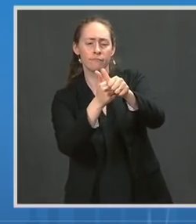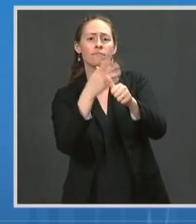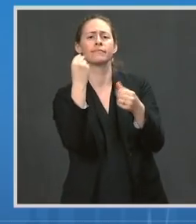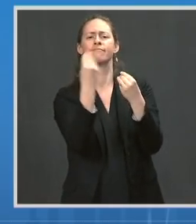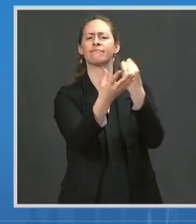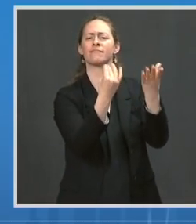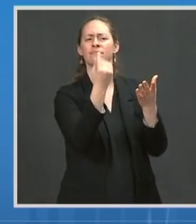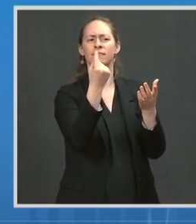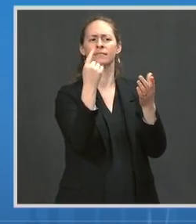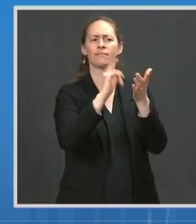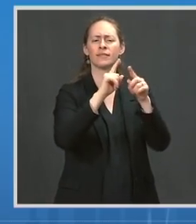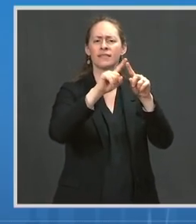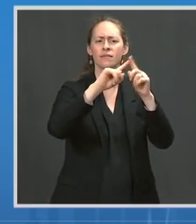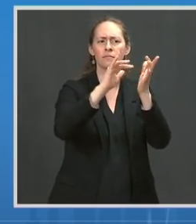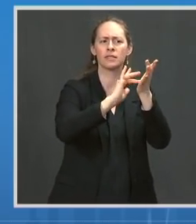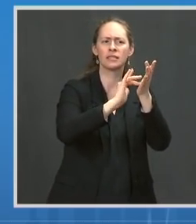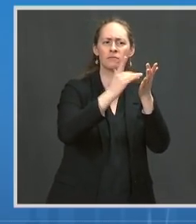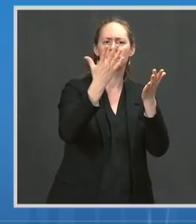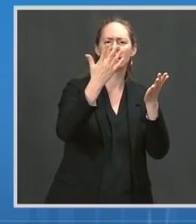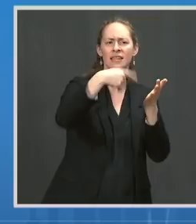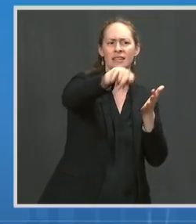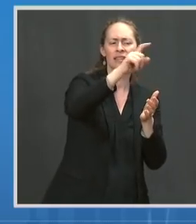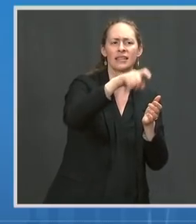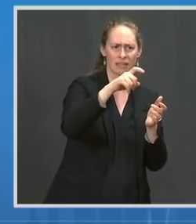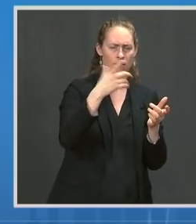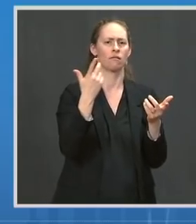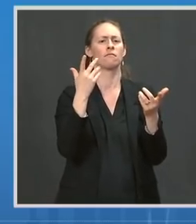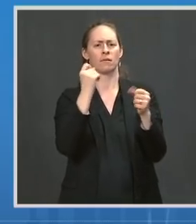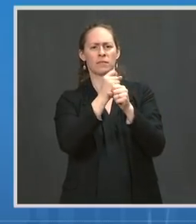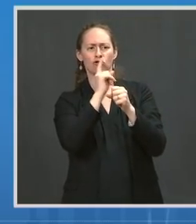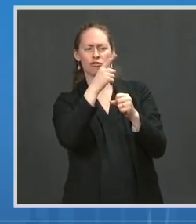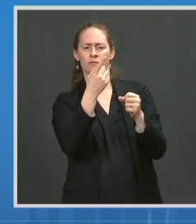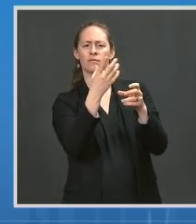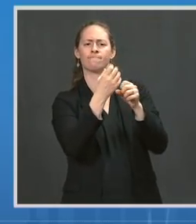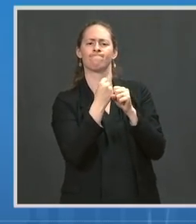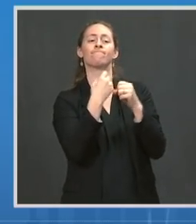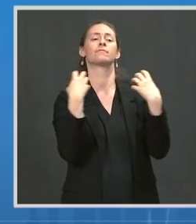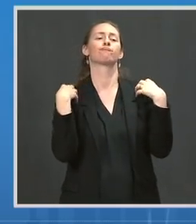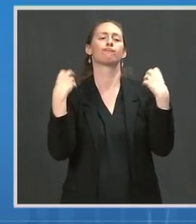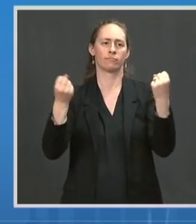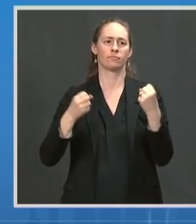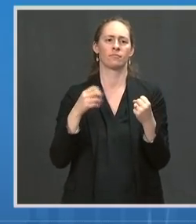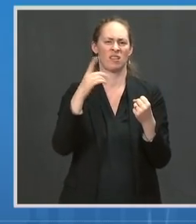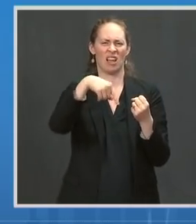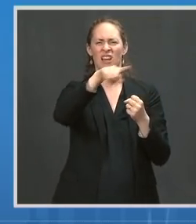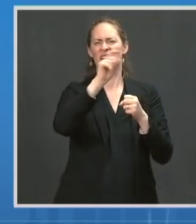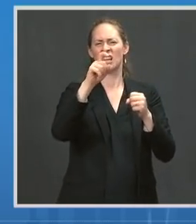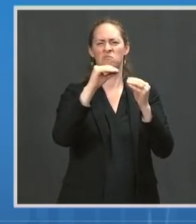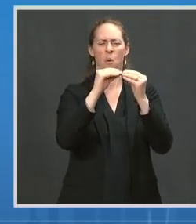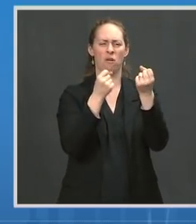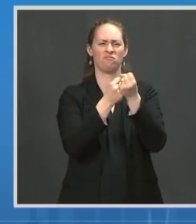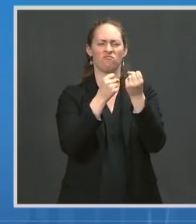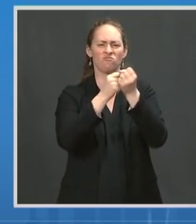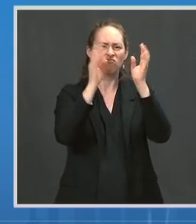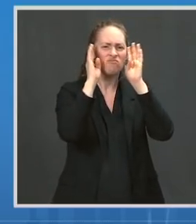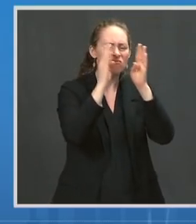for those at higher risk for COVID-19; and increased support for telehealth, the healthcare workforce,